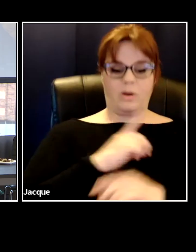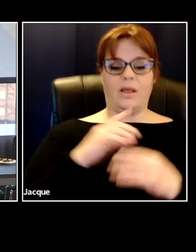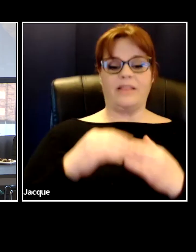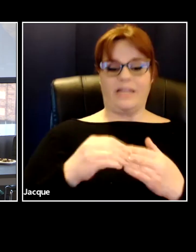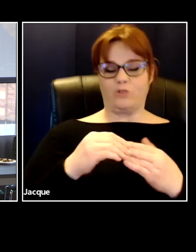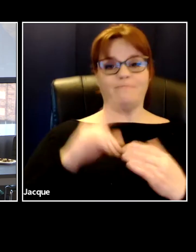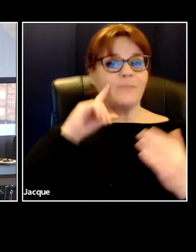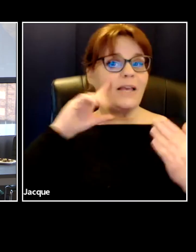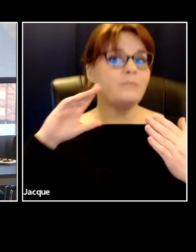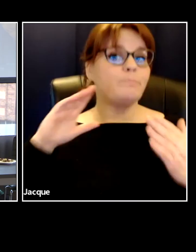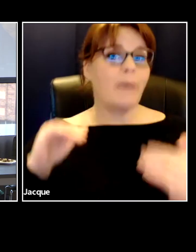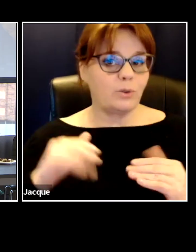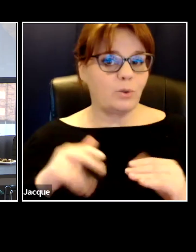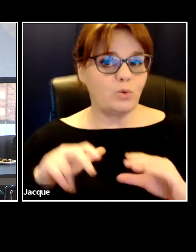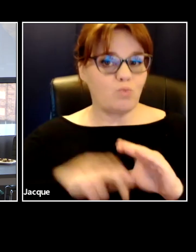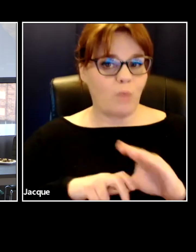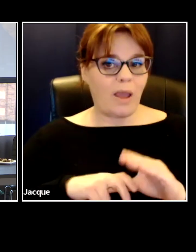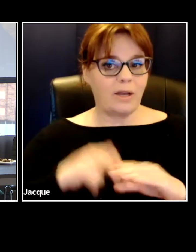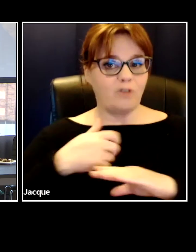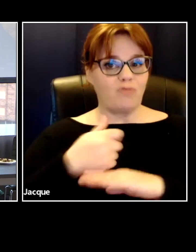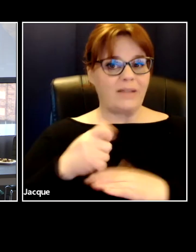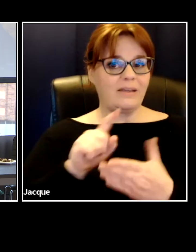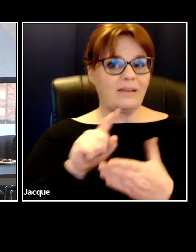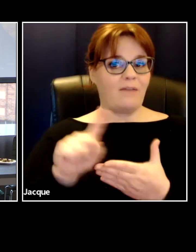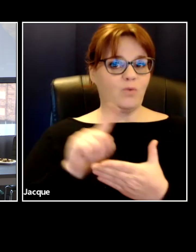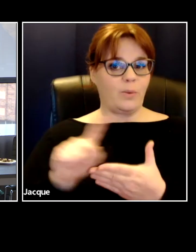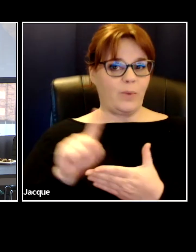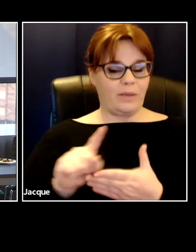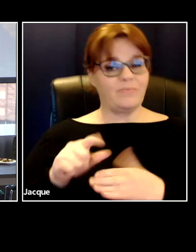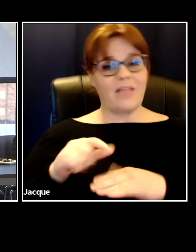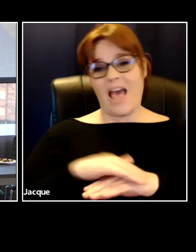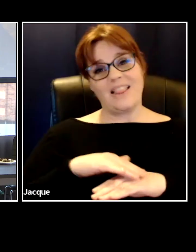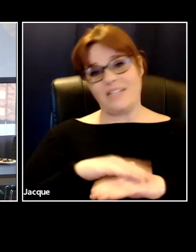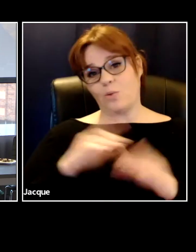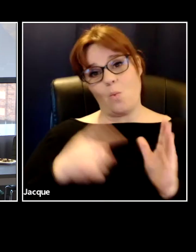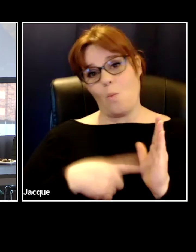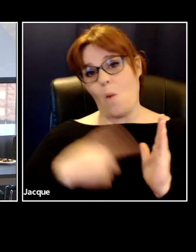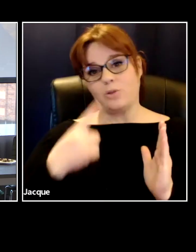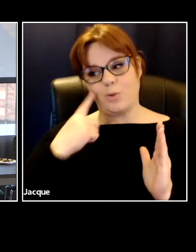ride transit on a on a weekly basis um at least once, which I think would be pretty amazing.